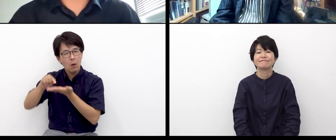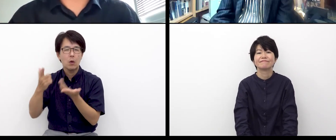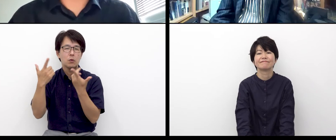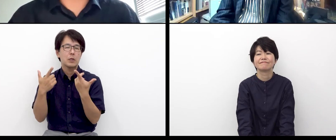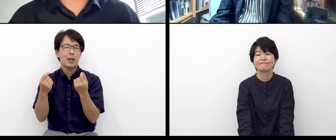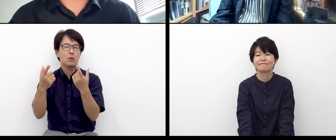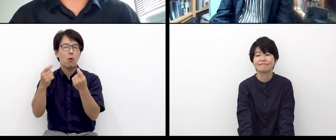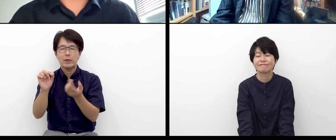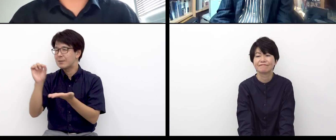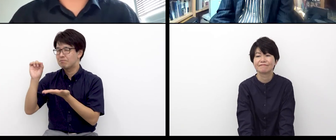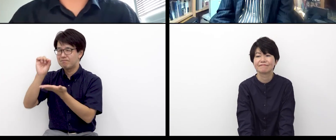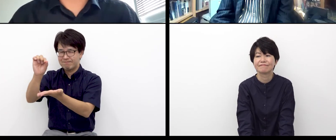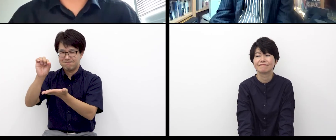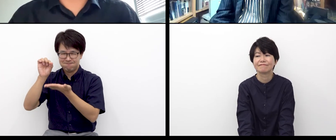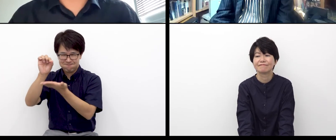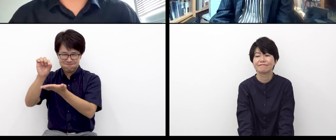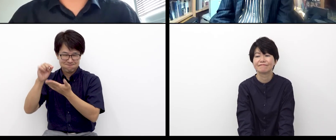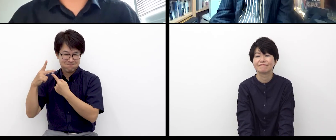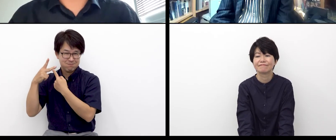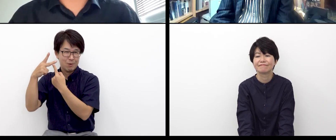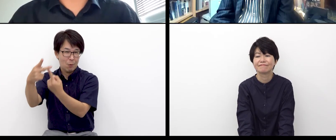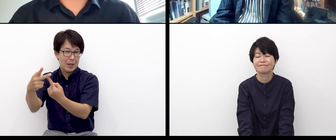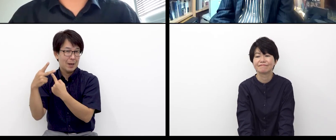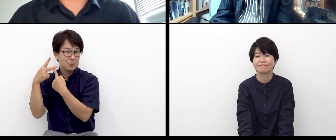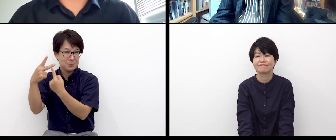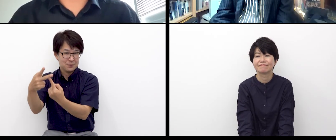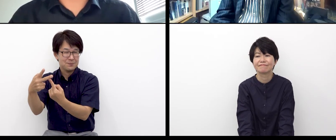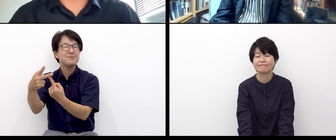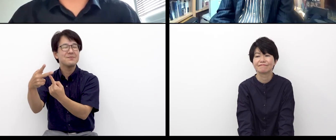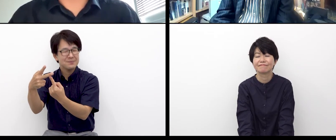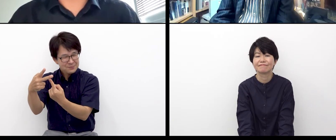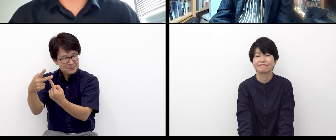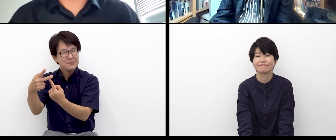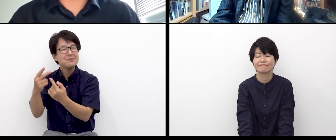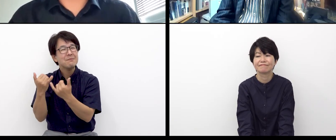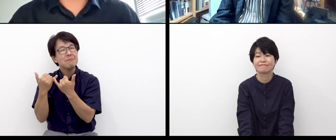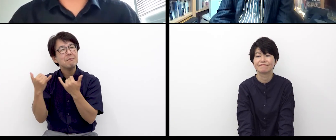his expressions as usual to them,